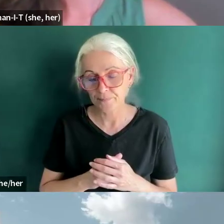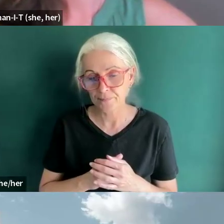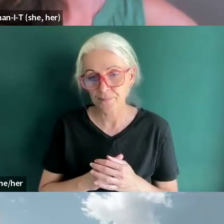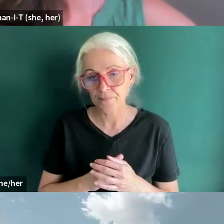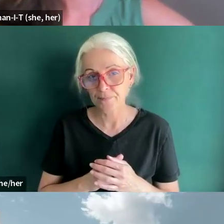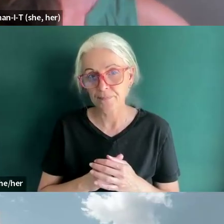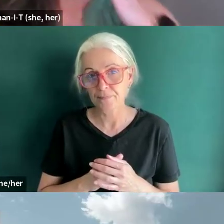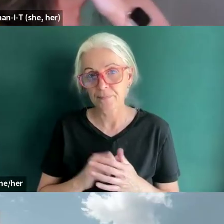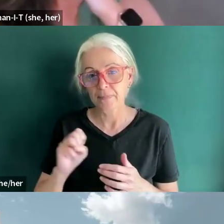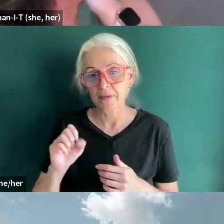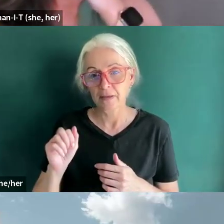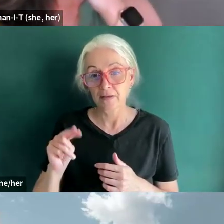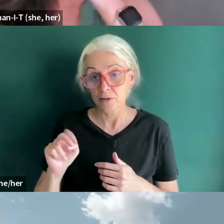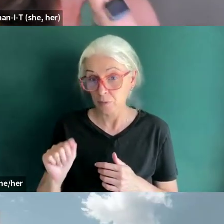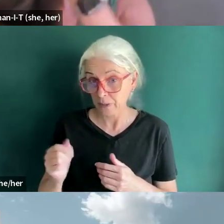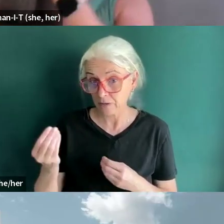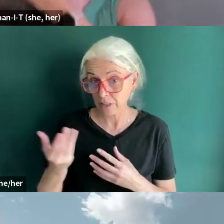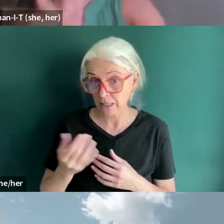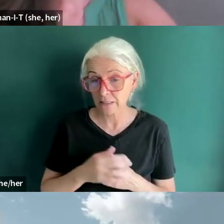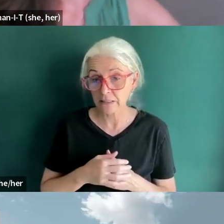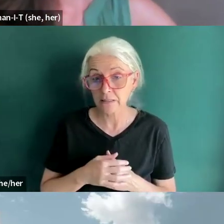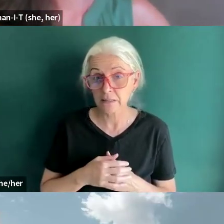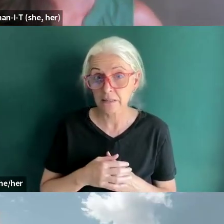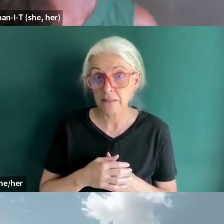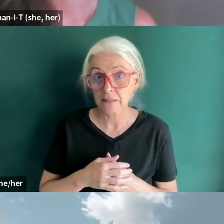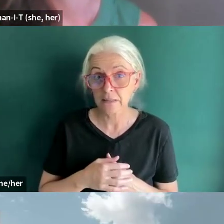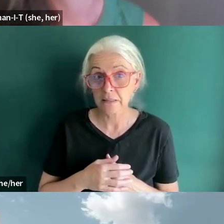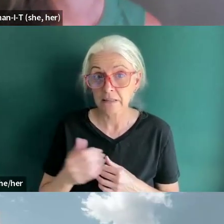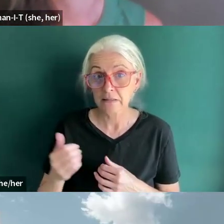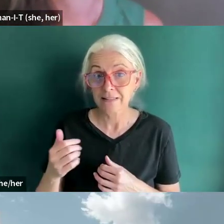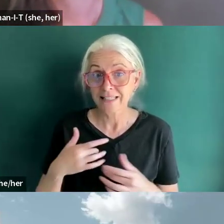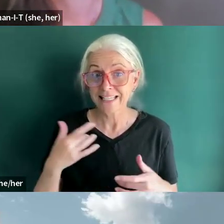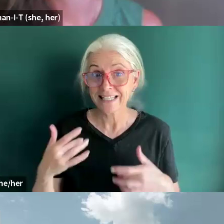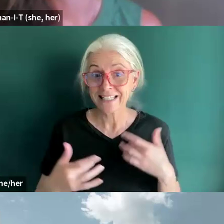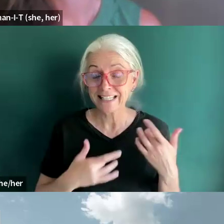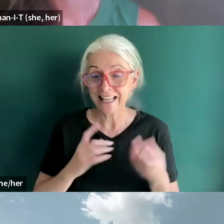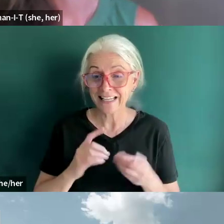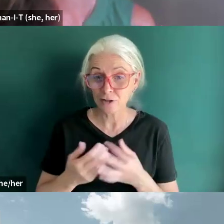Sabrina, can you tell us about the exciting Digital Navigator training that DigitalLIFT